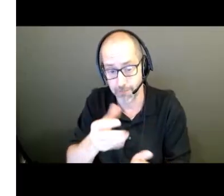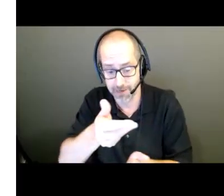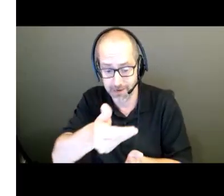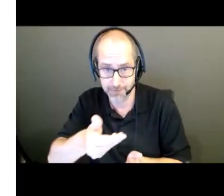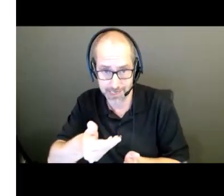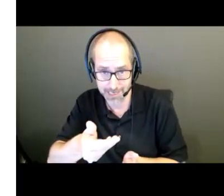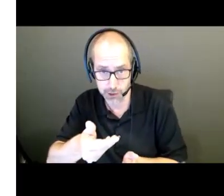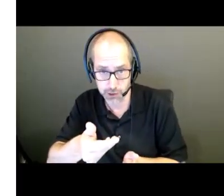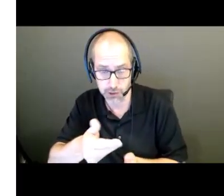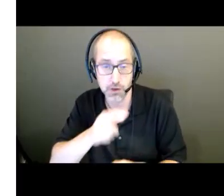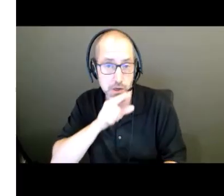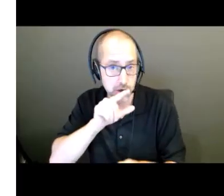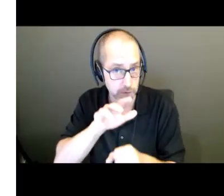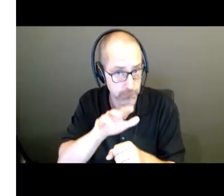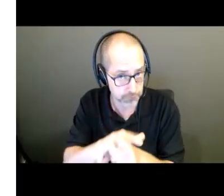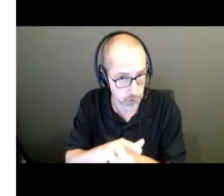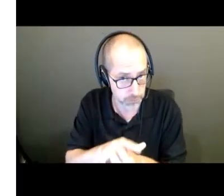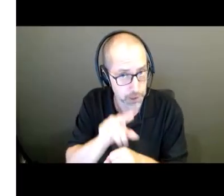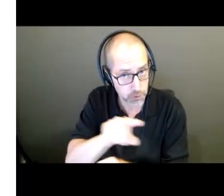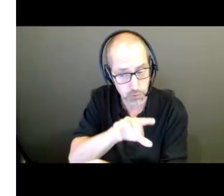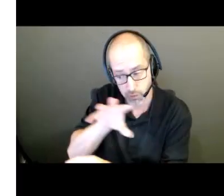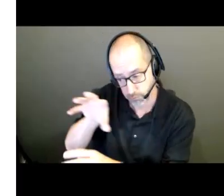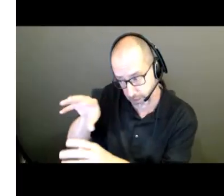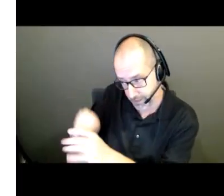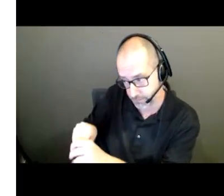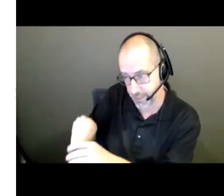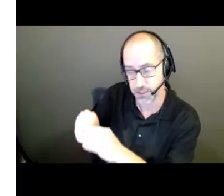participation in an international residency,